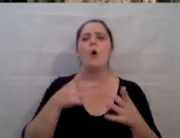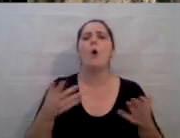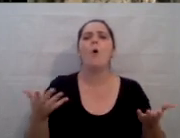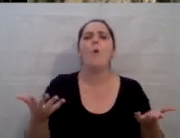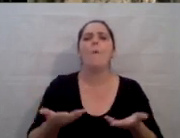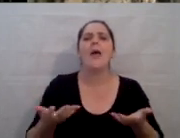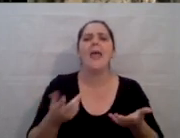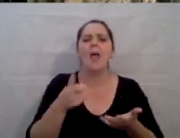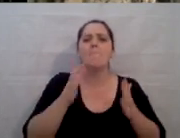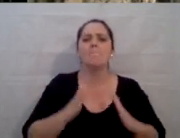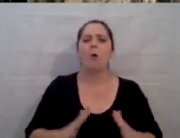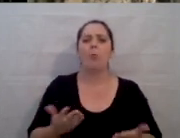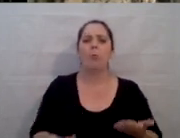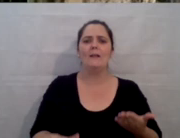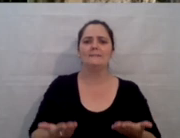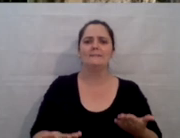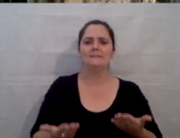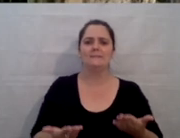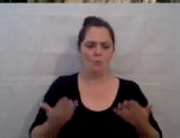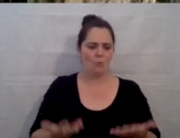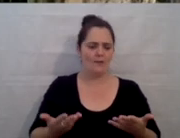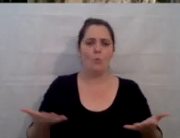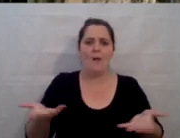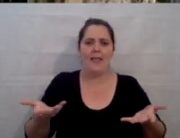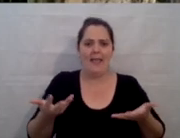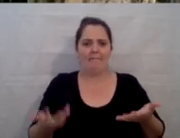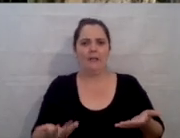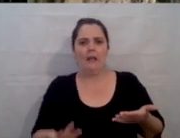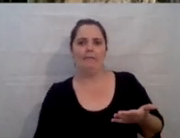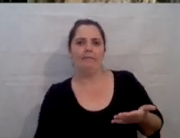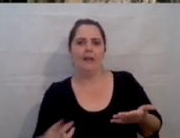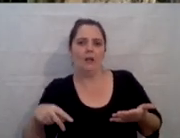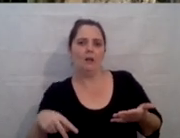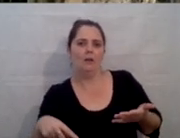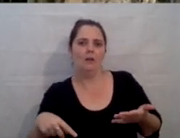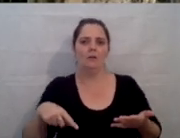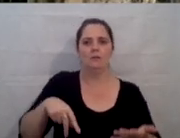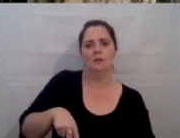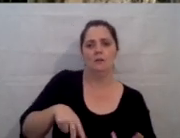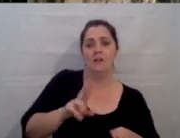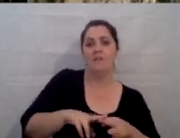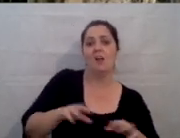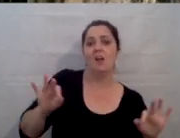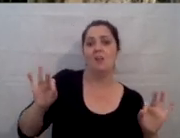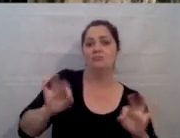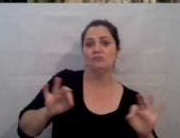weight, give the line some weight. Where it's loose and it's not in tension, let the line go loose.